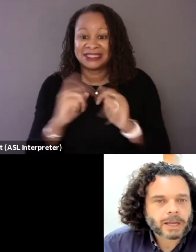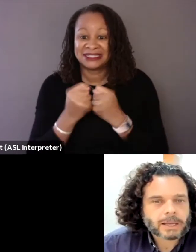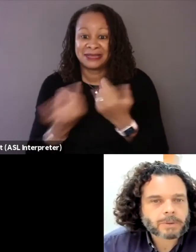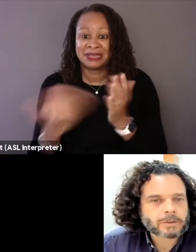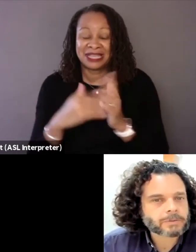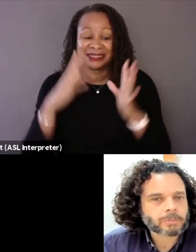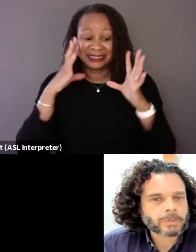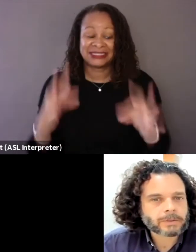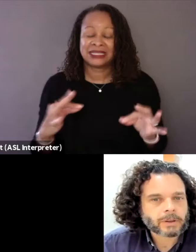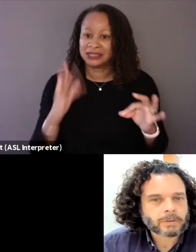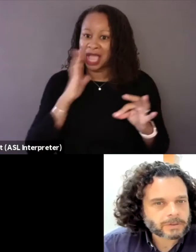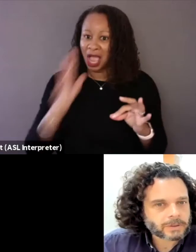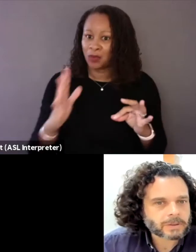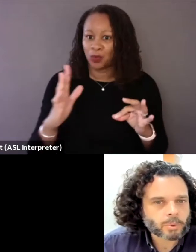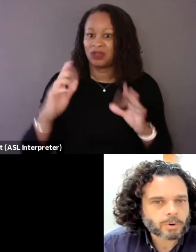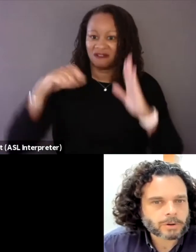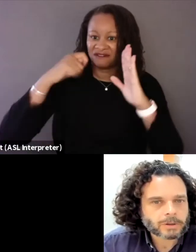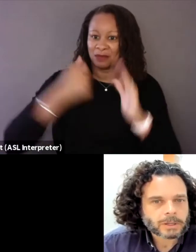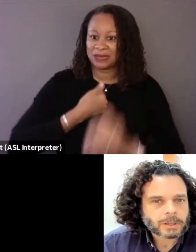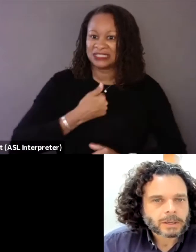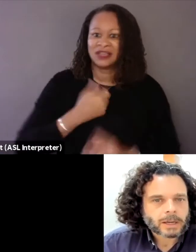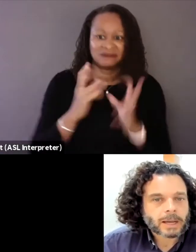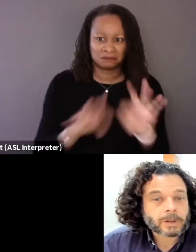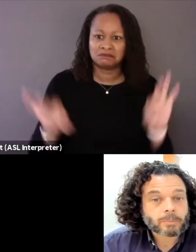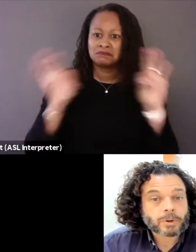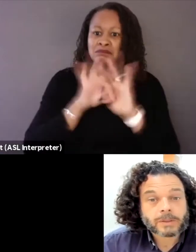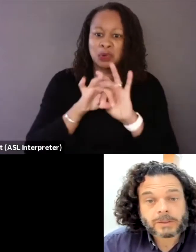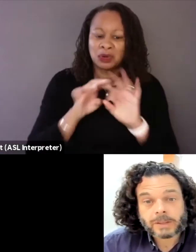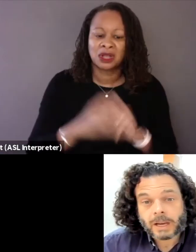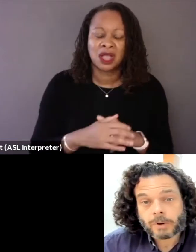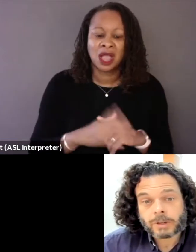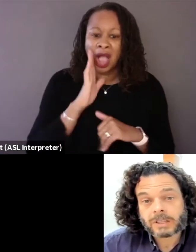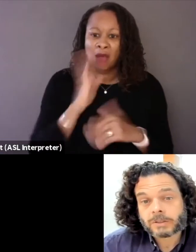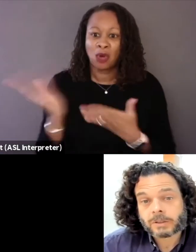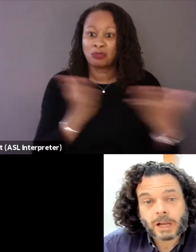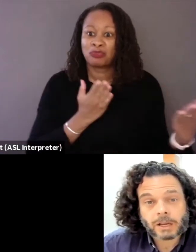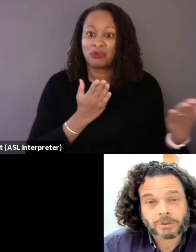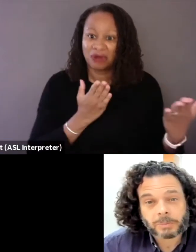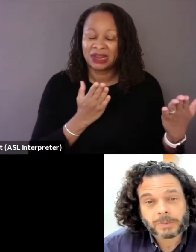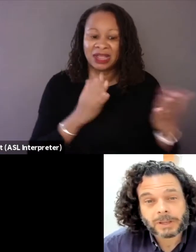I am going to fill myself. This is important. I'm going to bring this camera into the locker room.